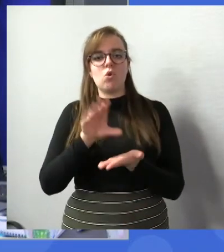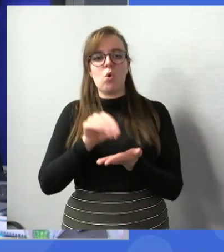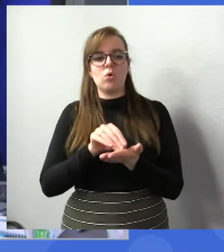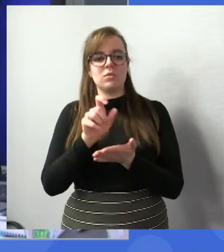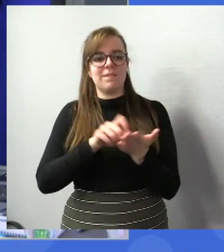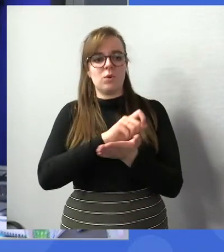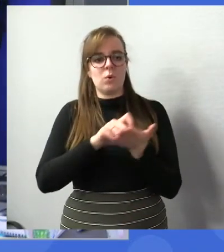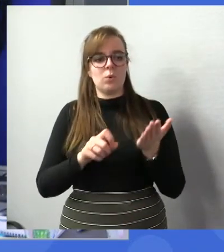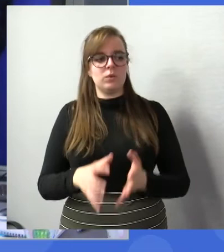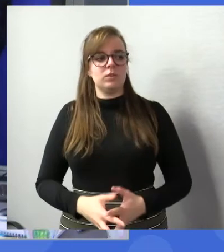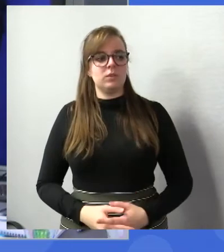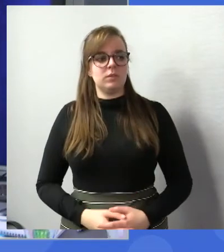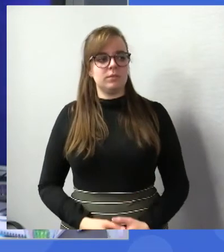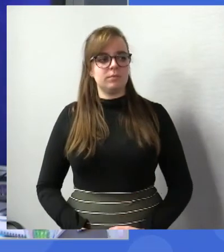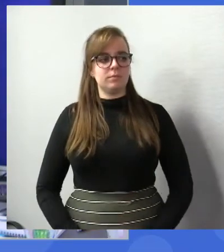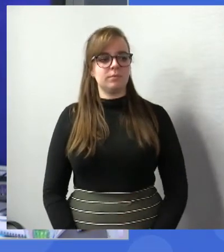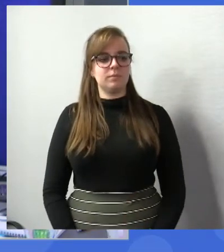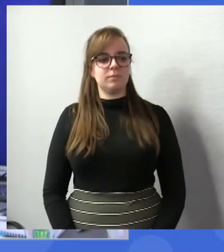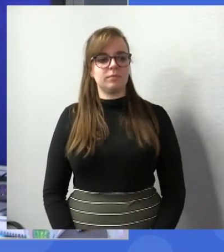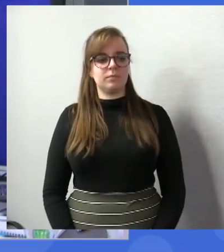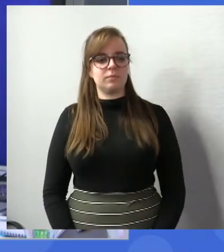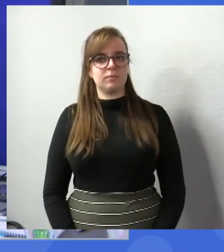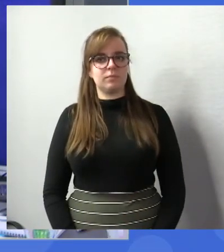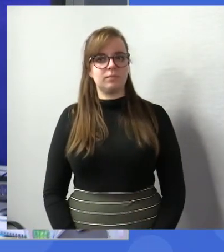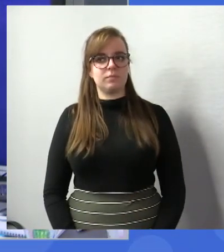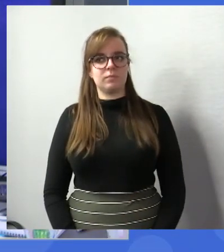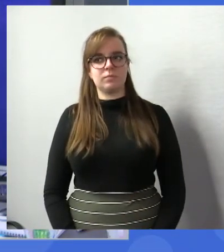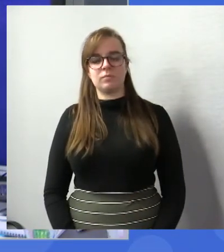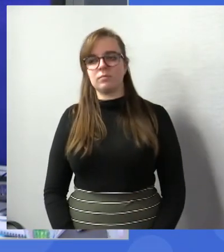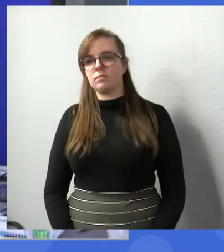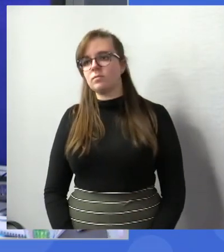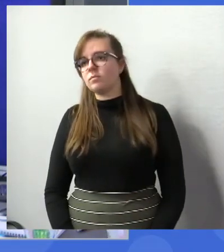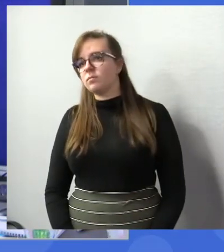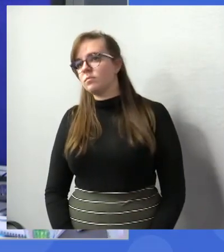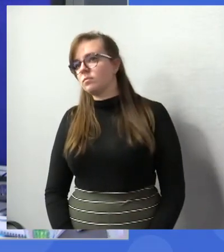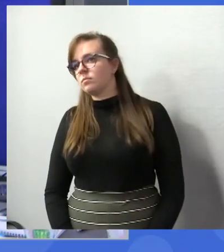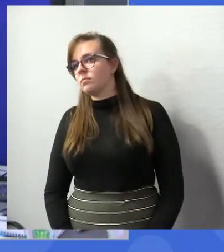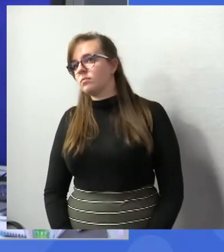I need to add just just press your button firmly it does happen to be